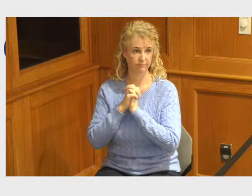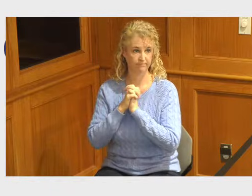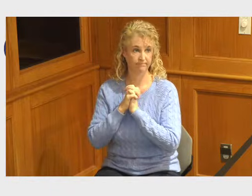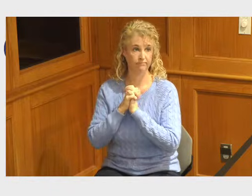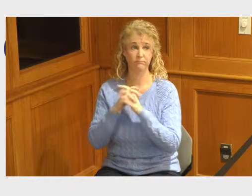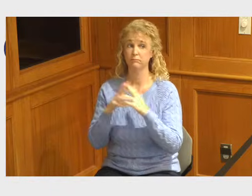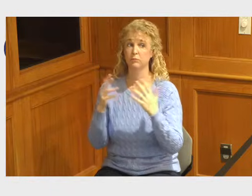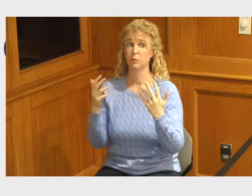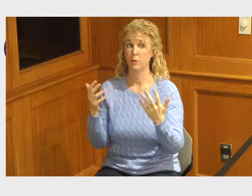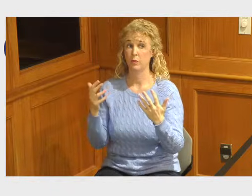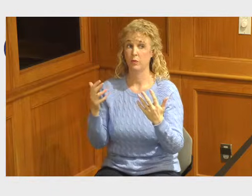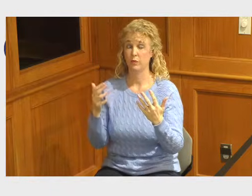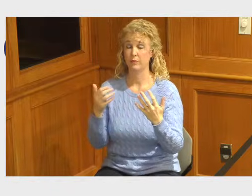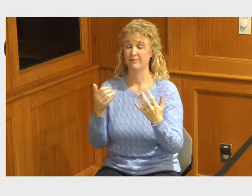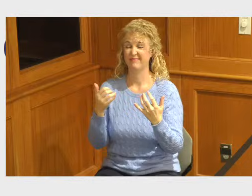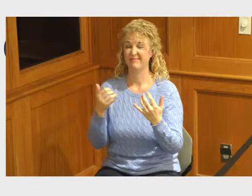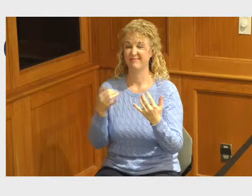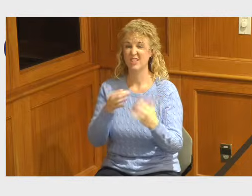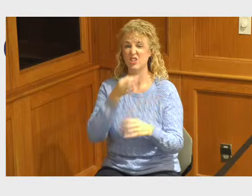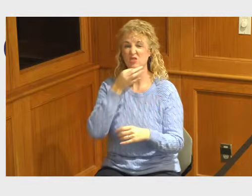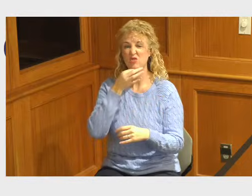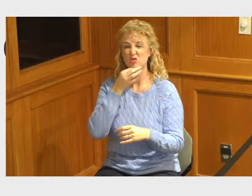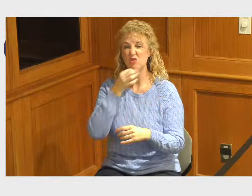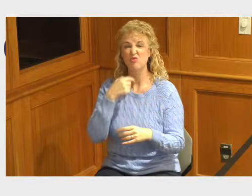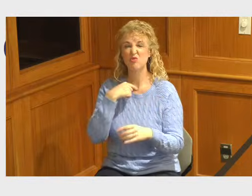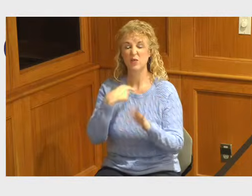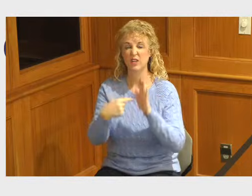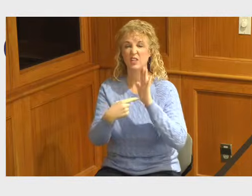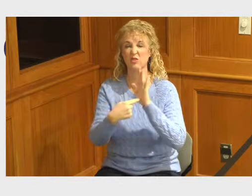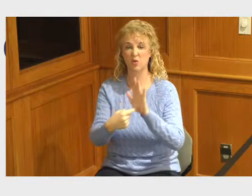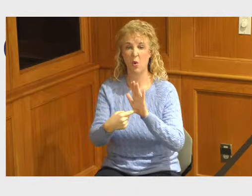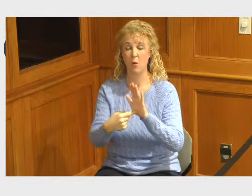that we're going to release later this year. that is a tenure impact report. It's just a little